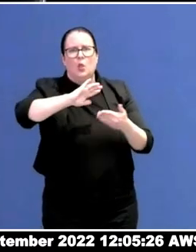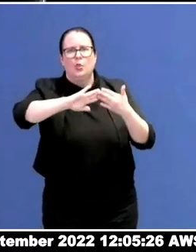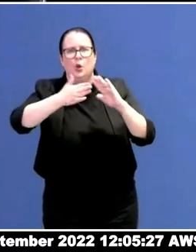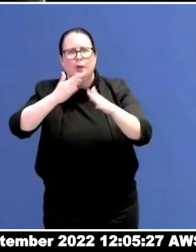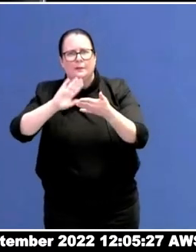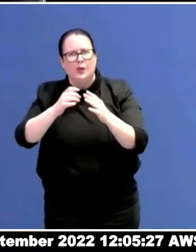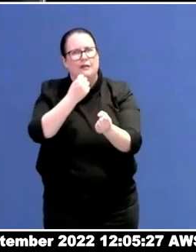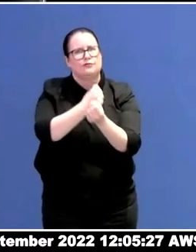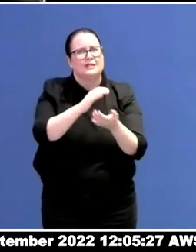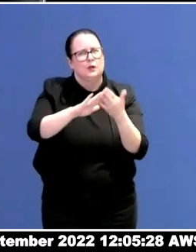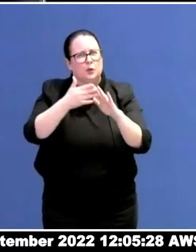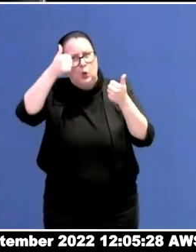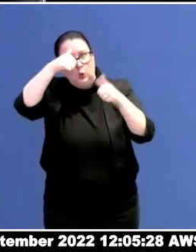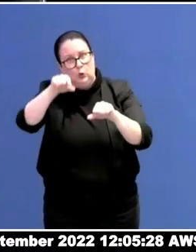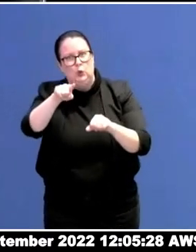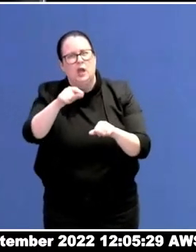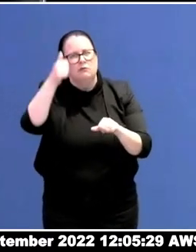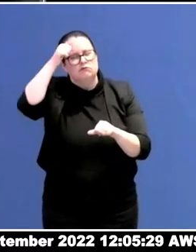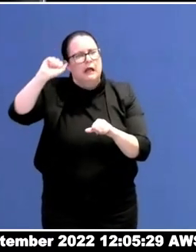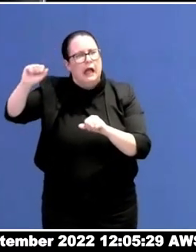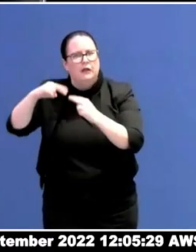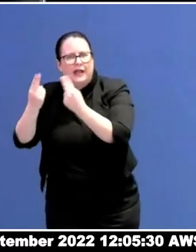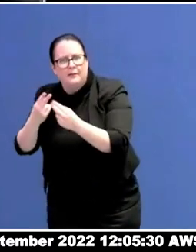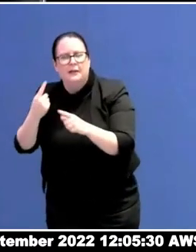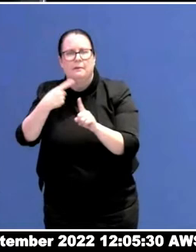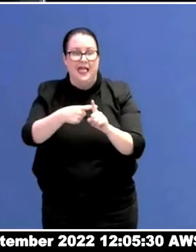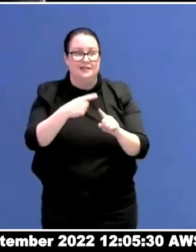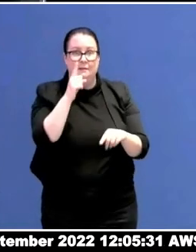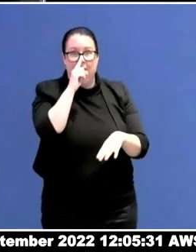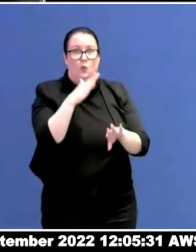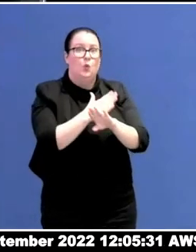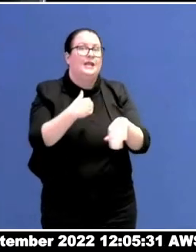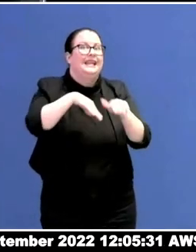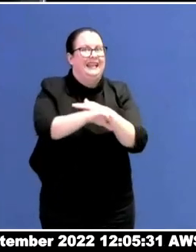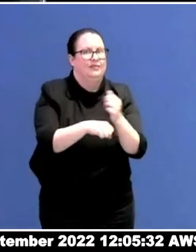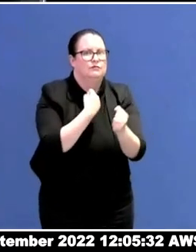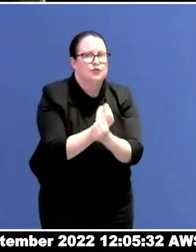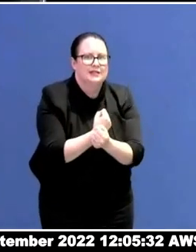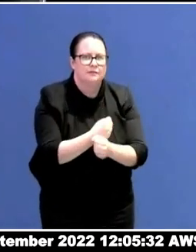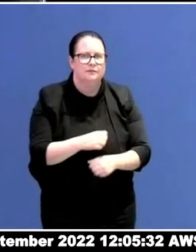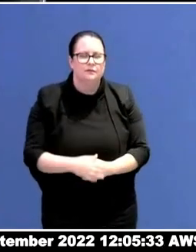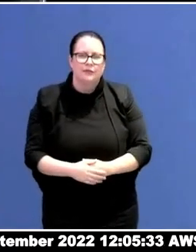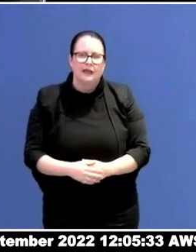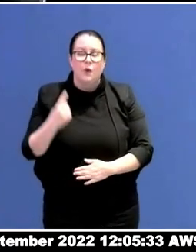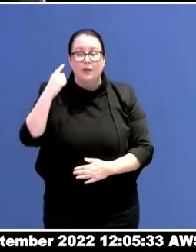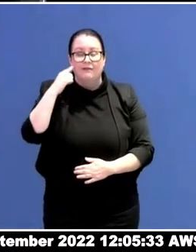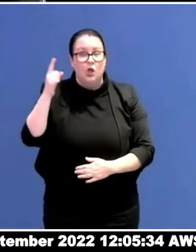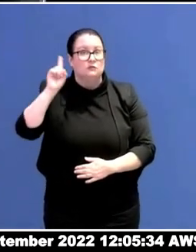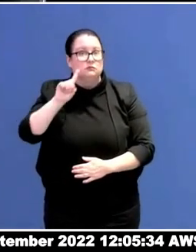their families and you had connections with management. And we have heard in Royal Commission, this hearing, that there is often a disconnect